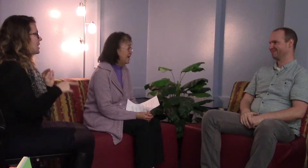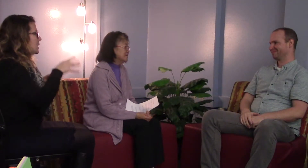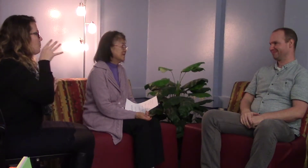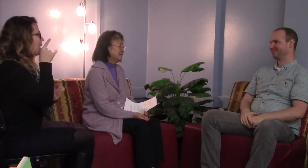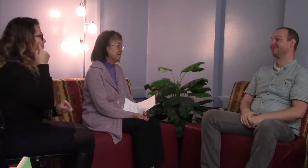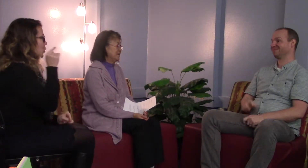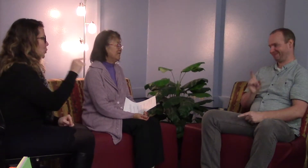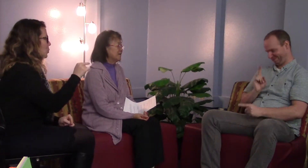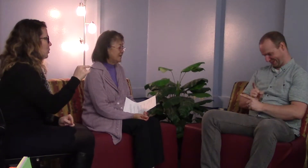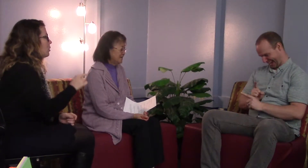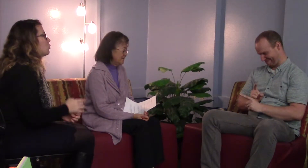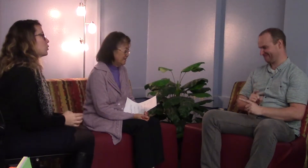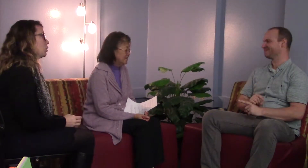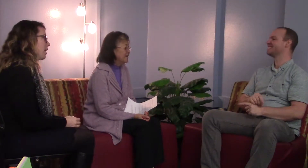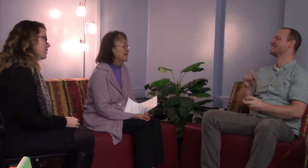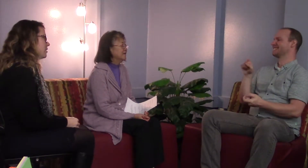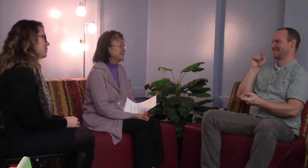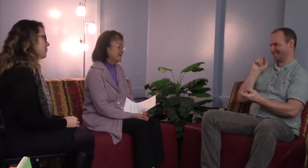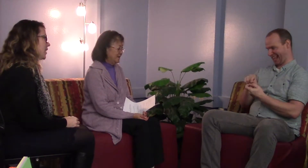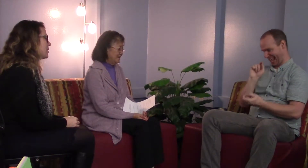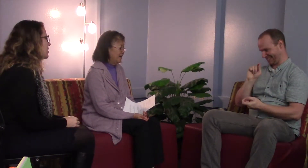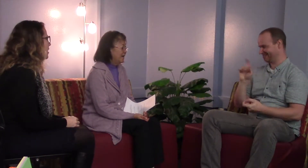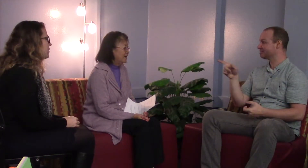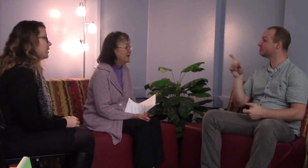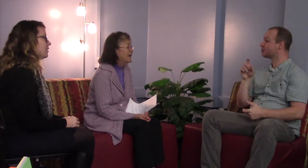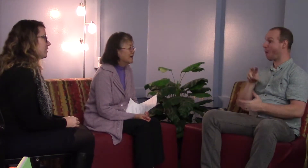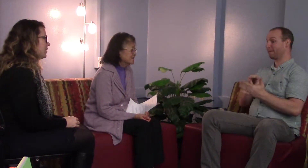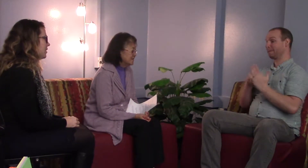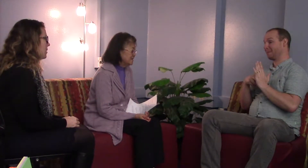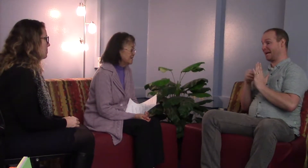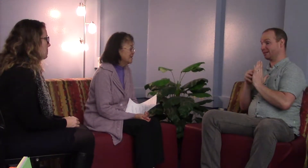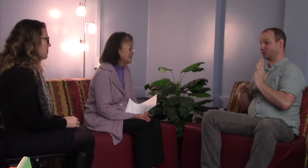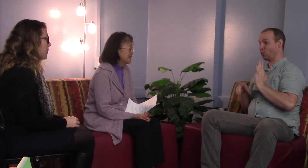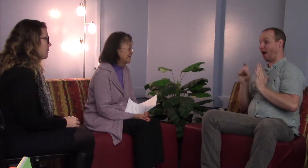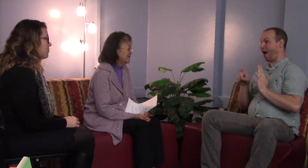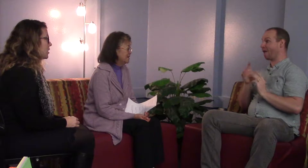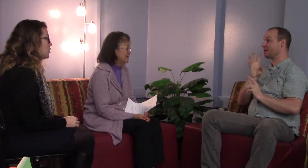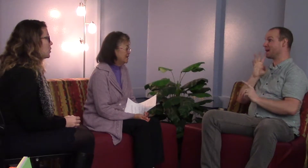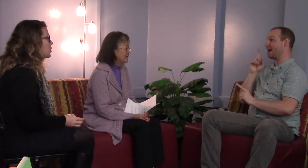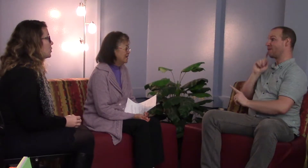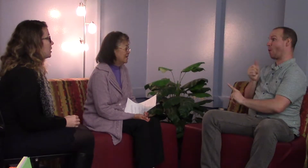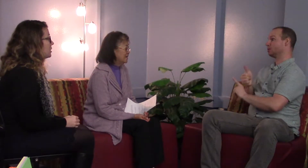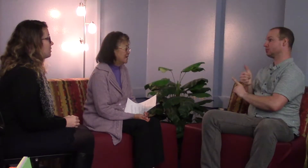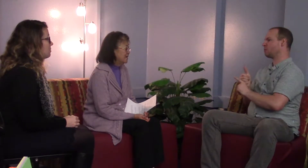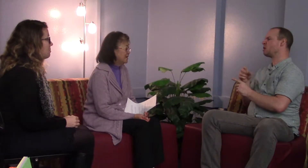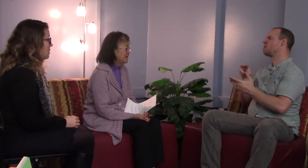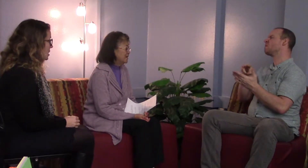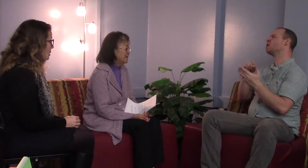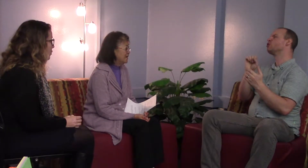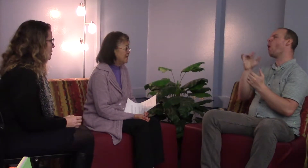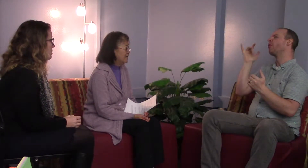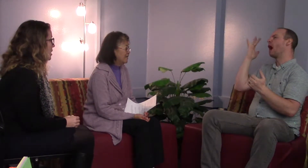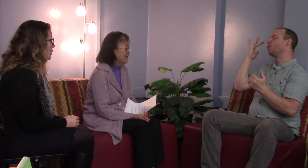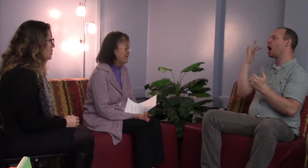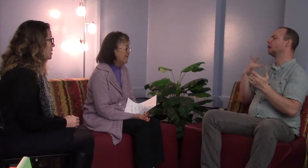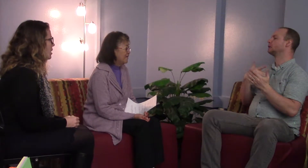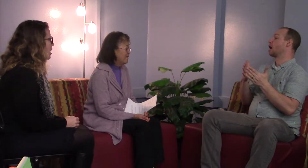I see. Okay. Correct. Exactly. So the student must speak for themselves.